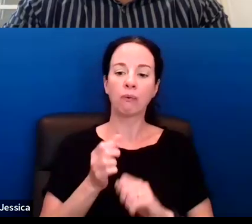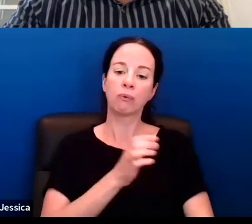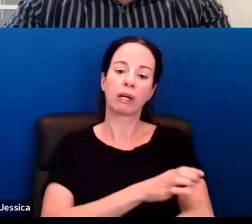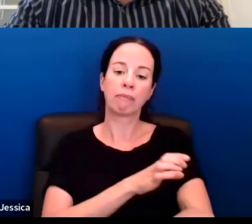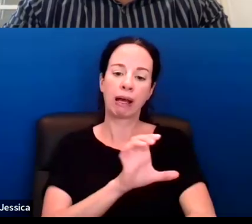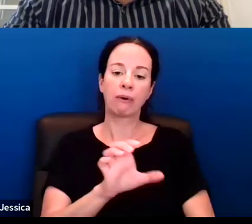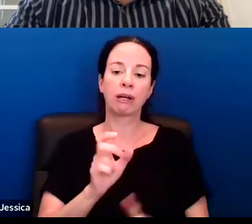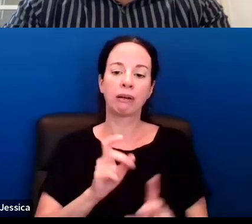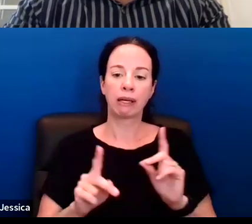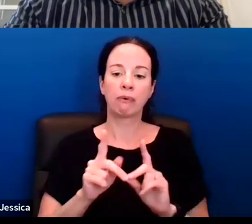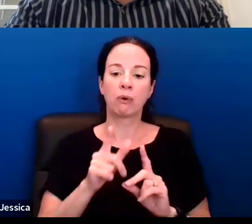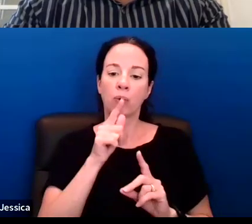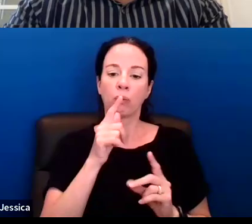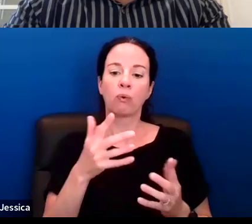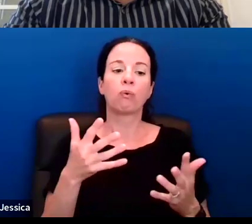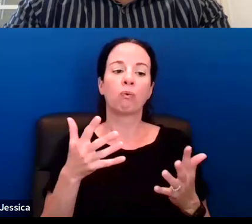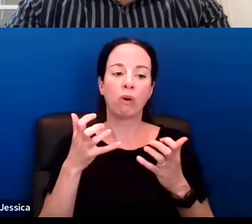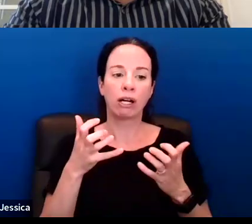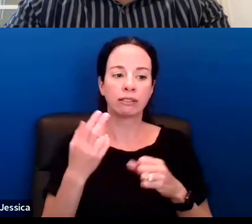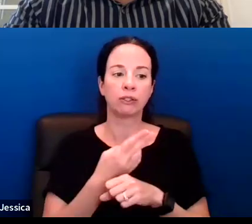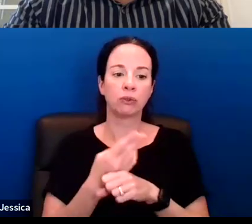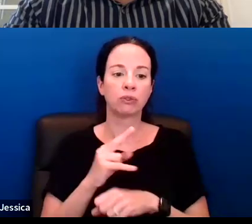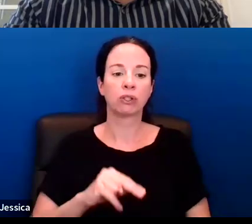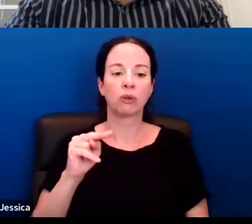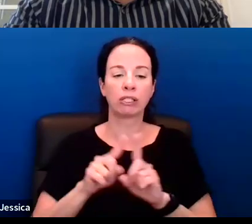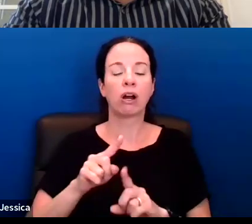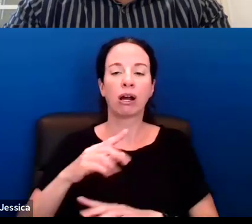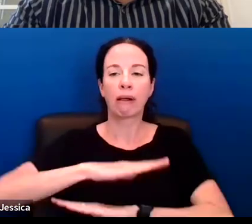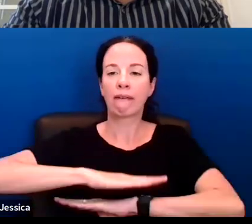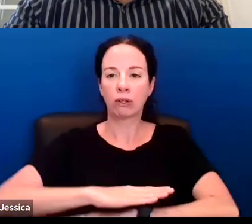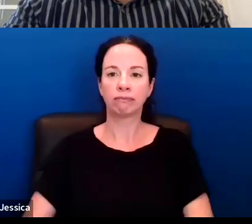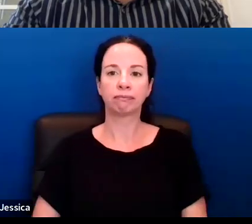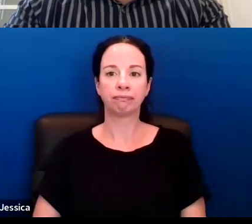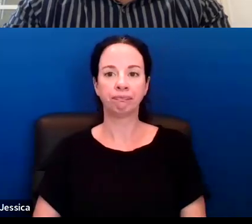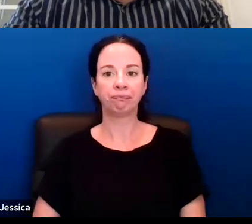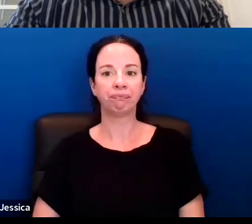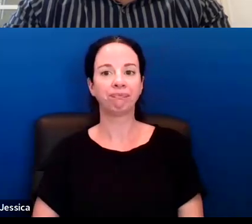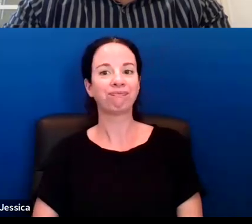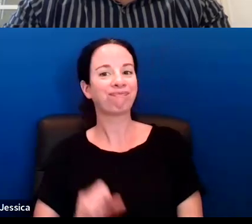would like to leverage the Northstar platform? Yeah, so, thank you for having me on, and